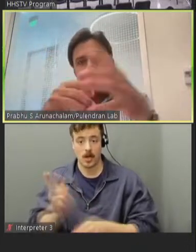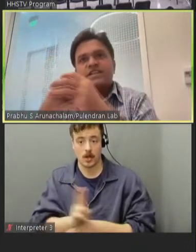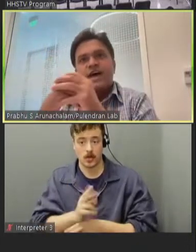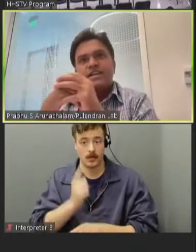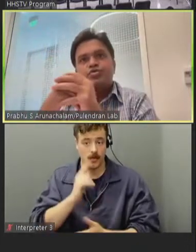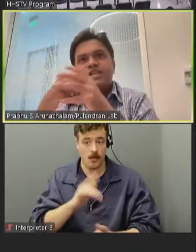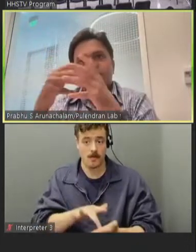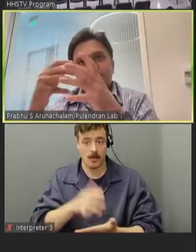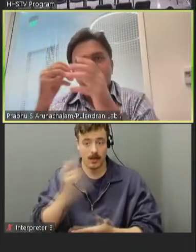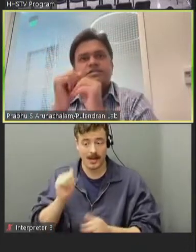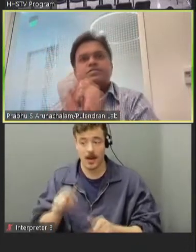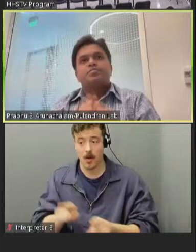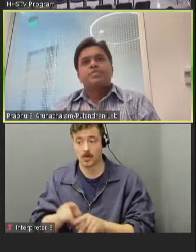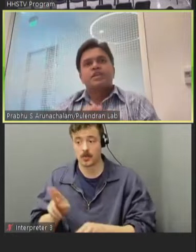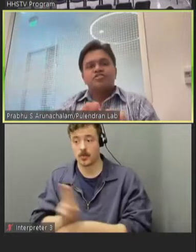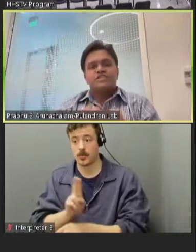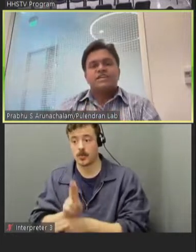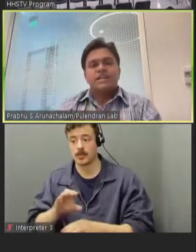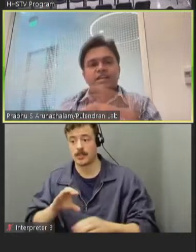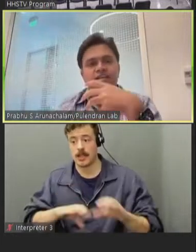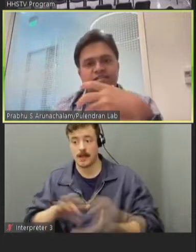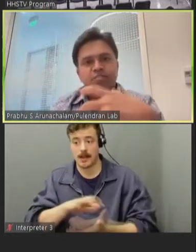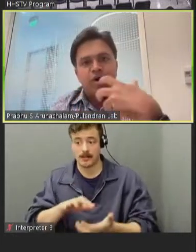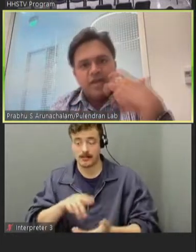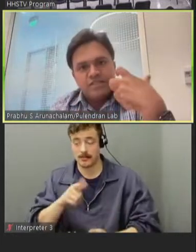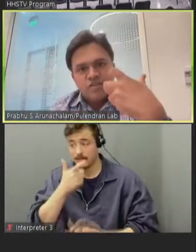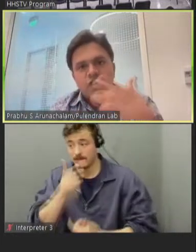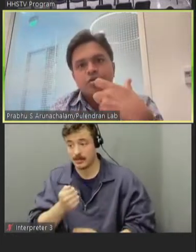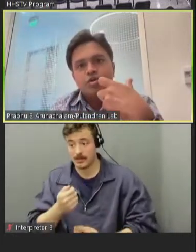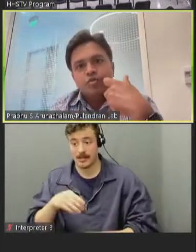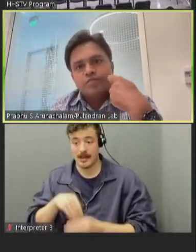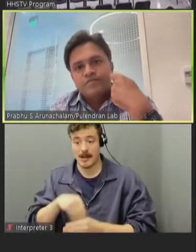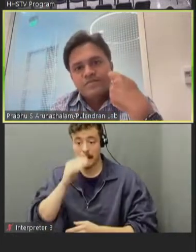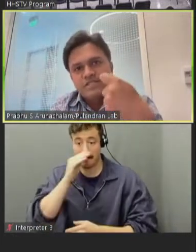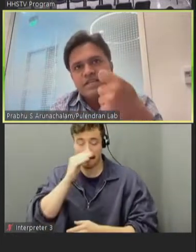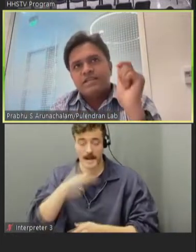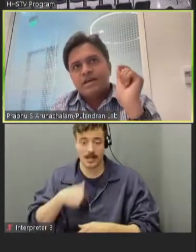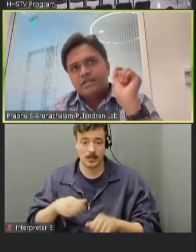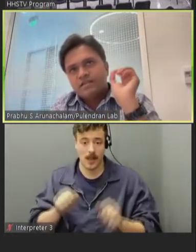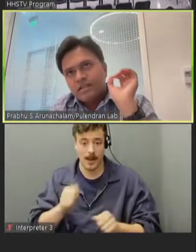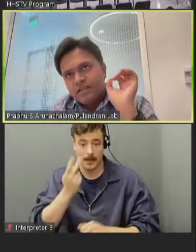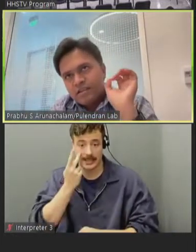them as an adjuvant? It's interesting, and at least in mice, we are able to see that